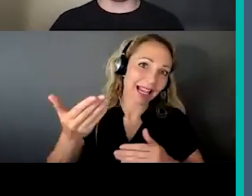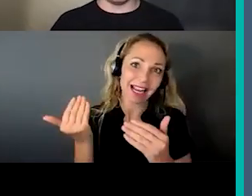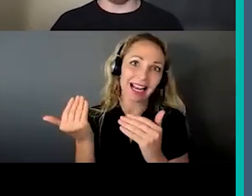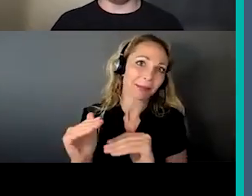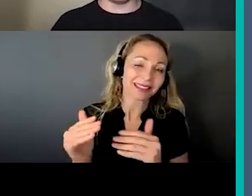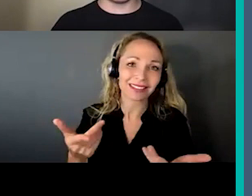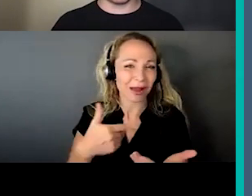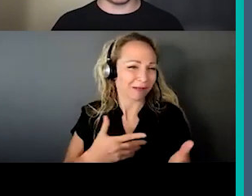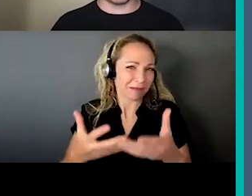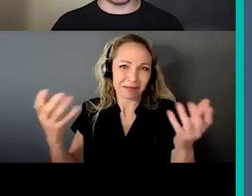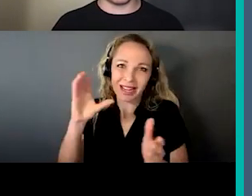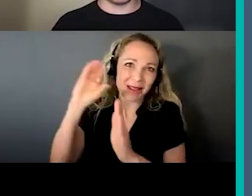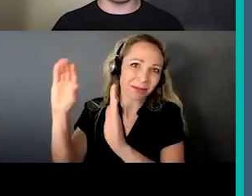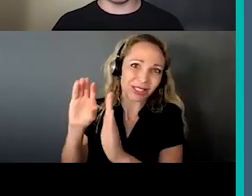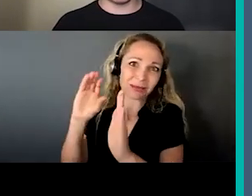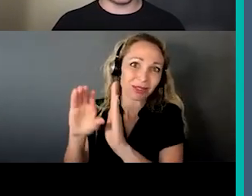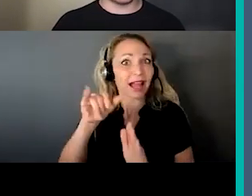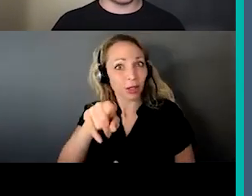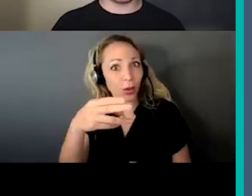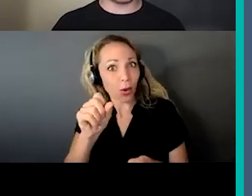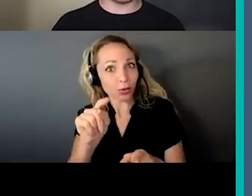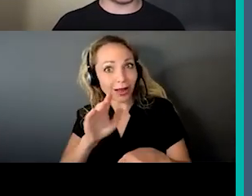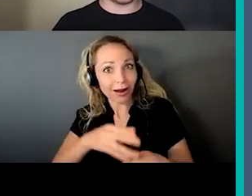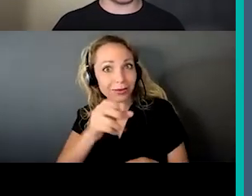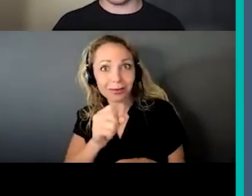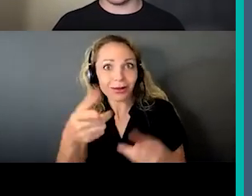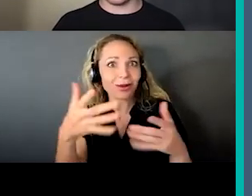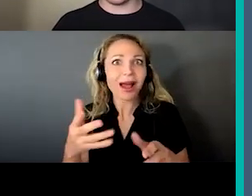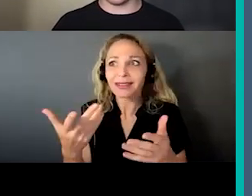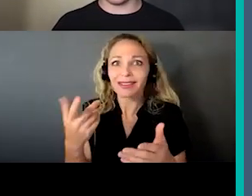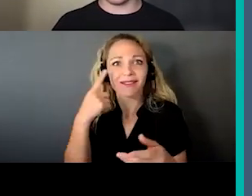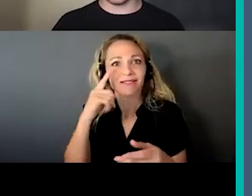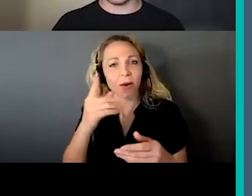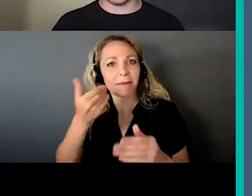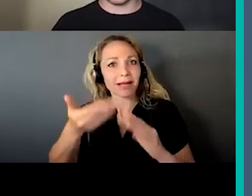YOU DON'T WANT TO USE FOR OPTIMIZATION. RATHER REFER TO THOSE WHERE THEY ARE HOSTED.